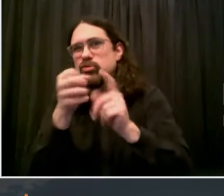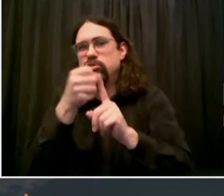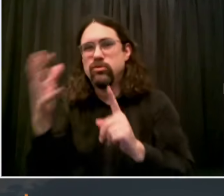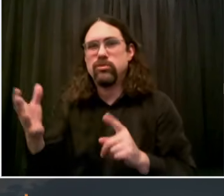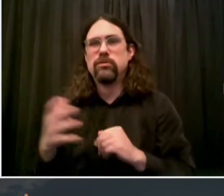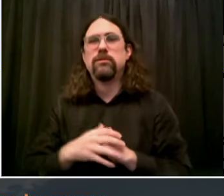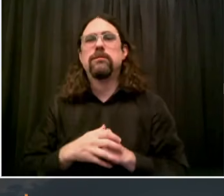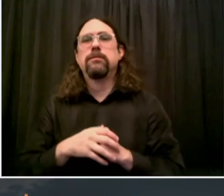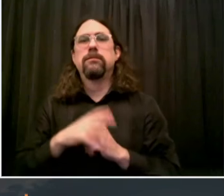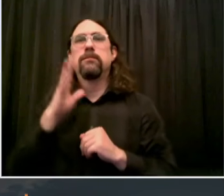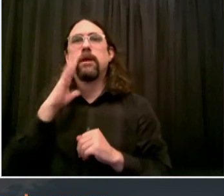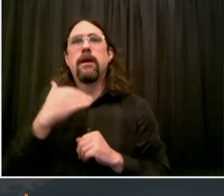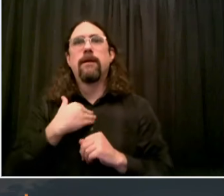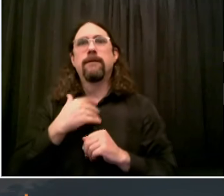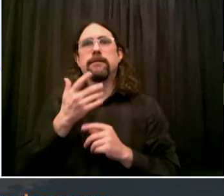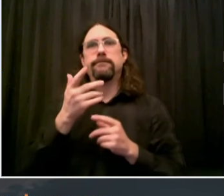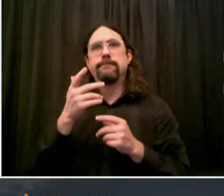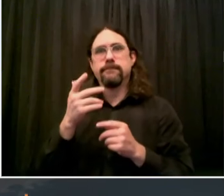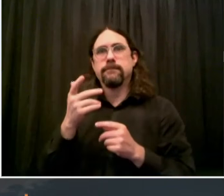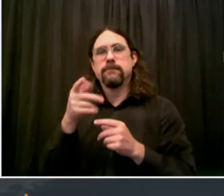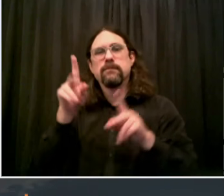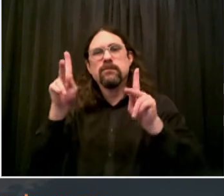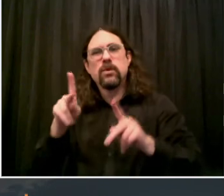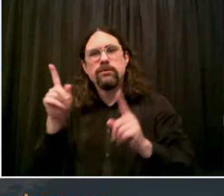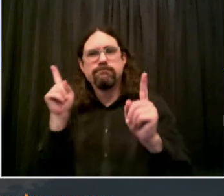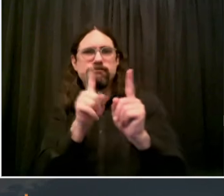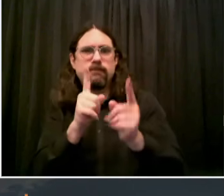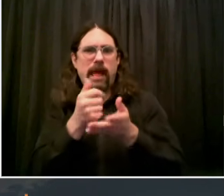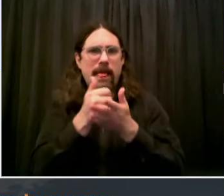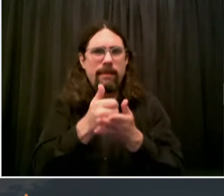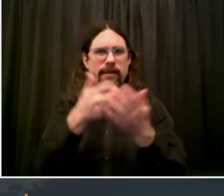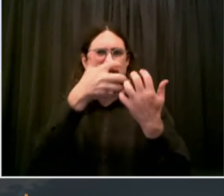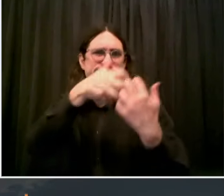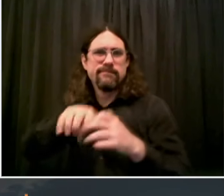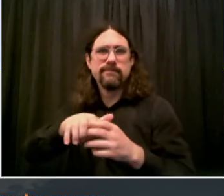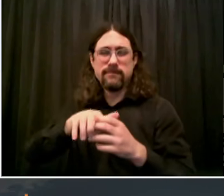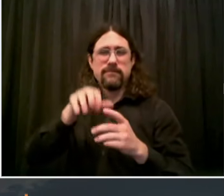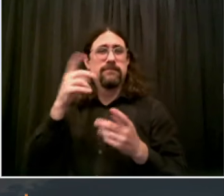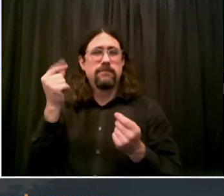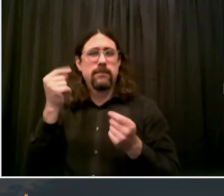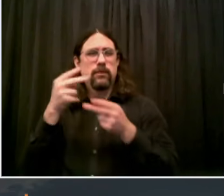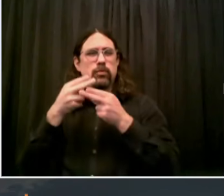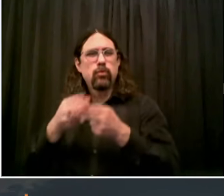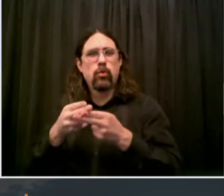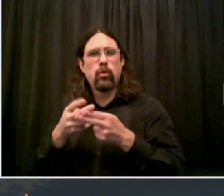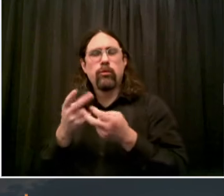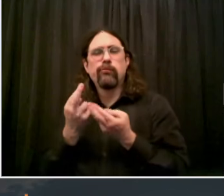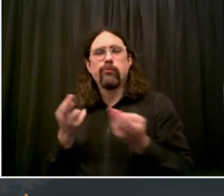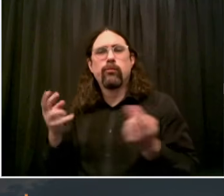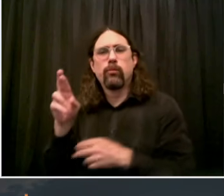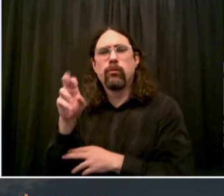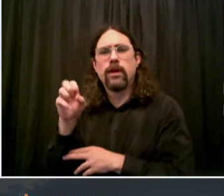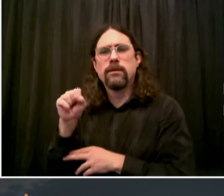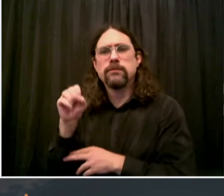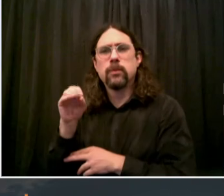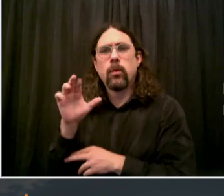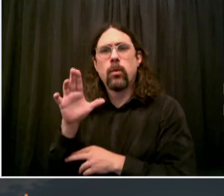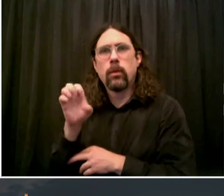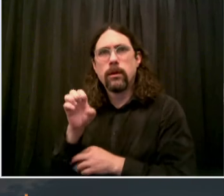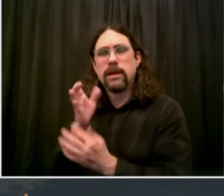ALL FIVE BOROUGHS TO HELP US DO THIS, WHO KNOW COMMUNITIES AROUND THE CITY, WHO UNDERSTAND WHAT PEOPLE NEED AND HOW TO HELP THEM. WITH THESE